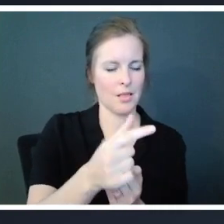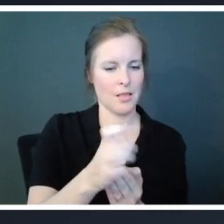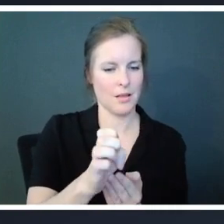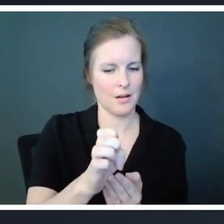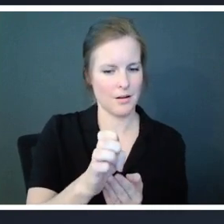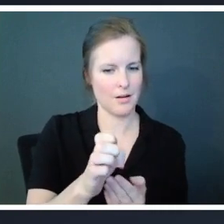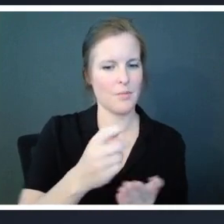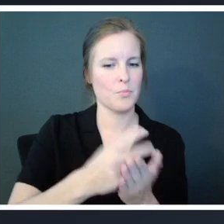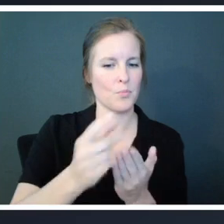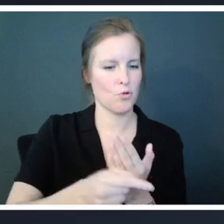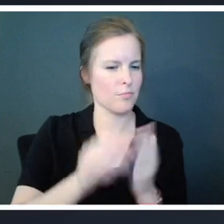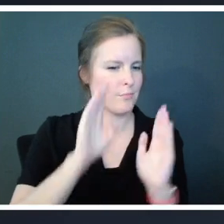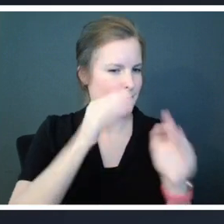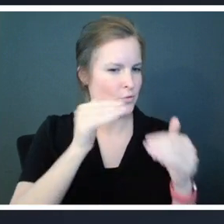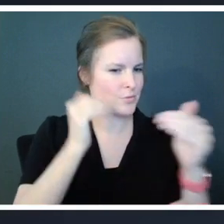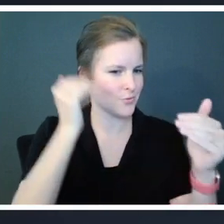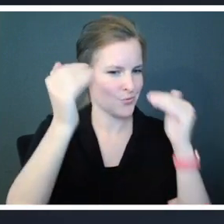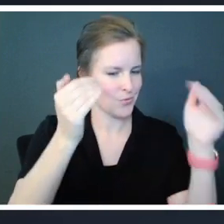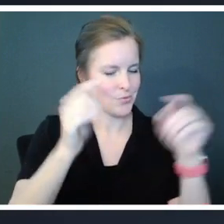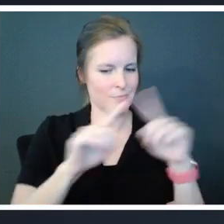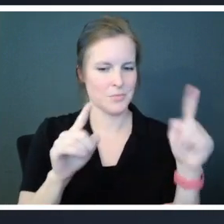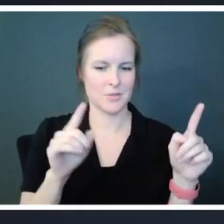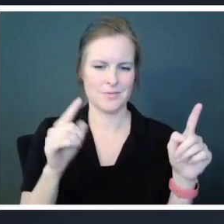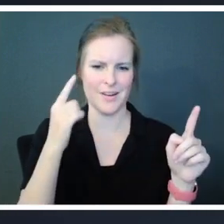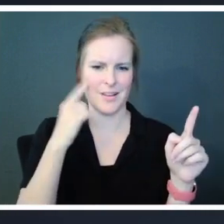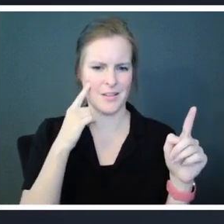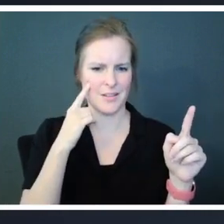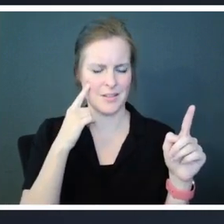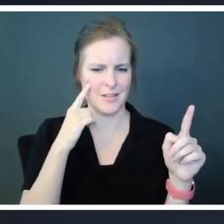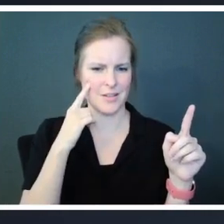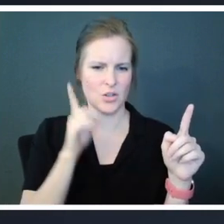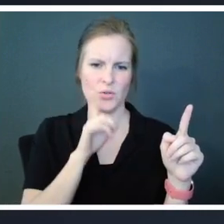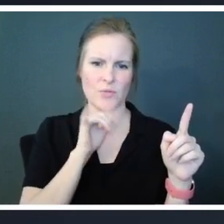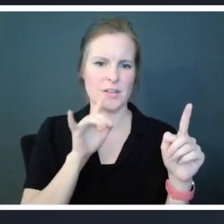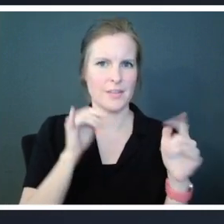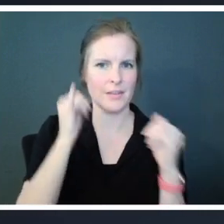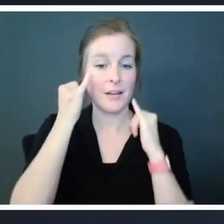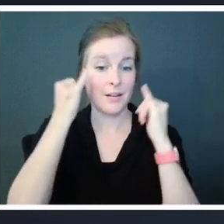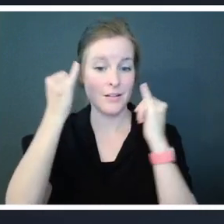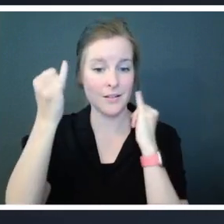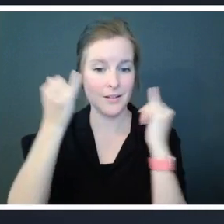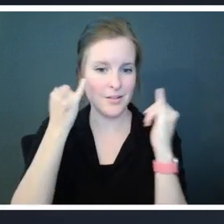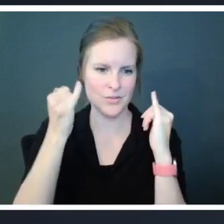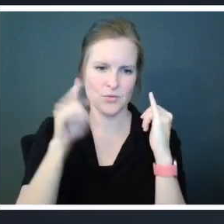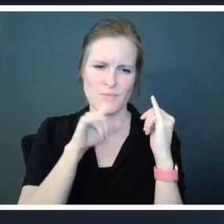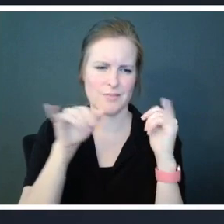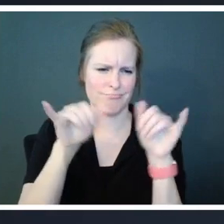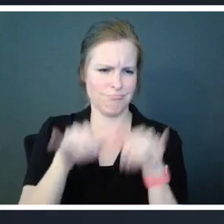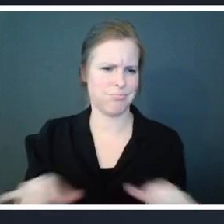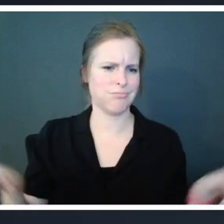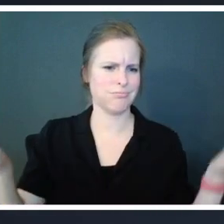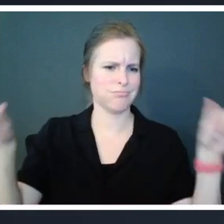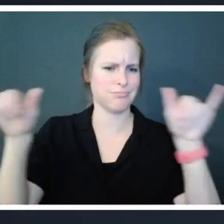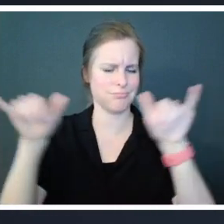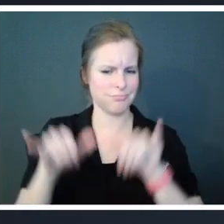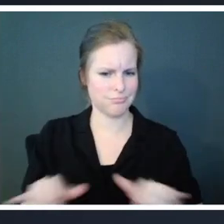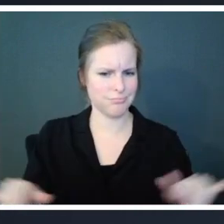I really do think that the ideas are still quite similar. And, you know, when you approach things